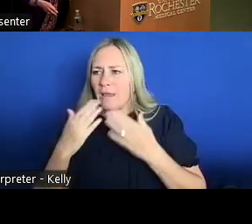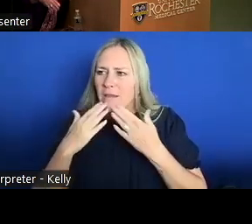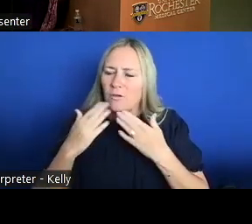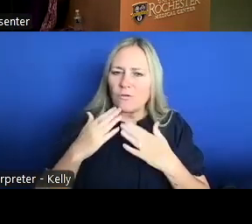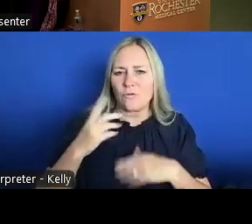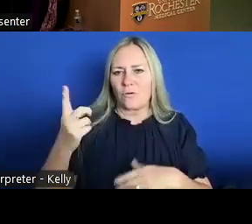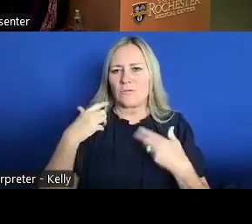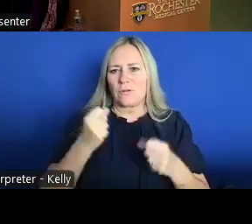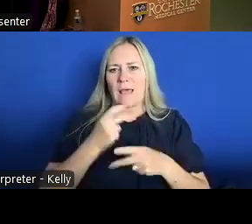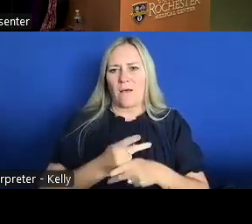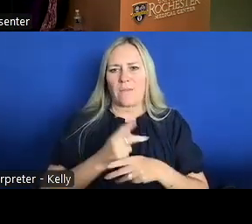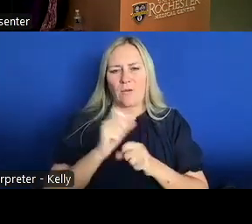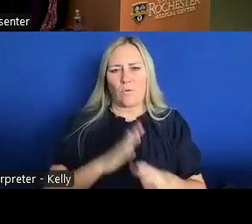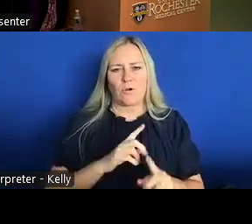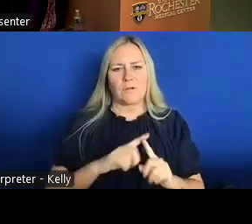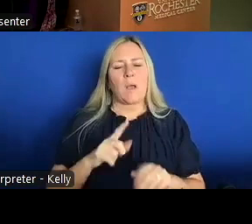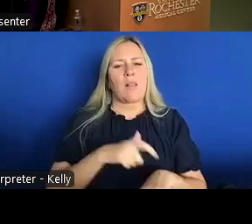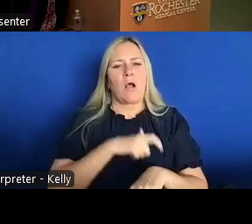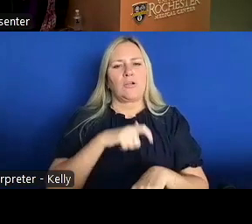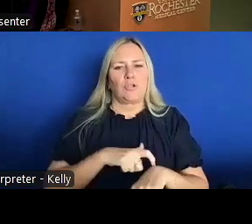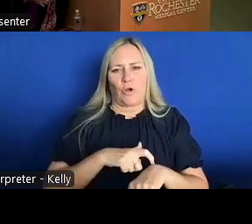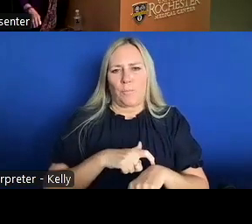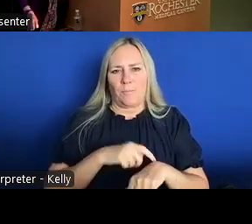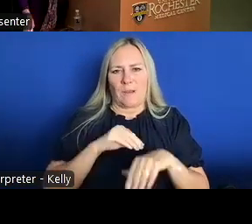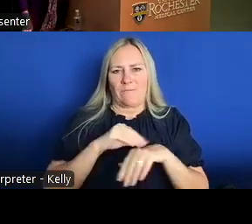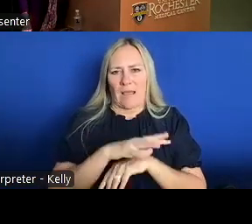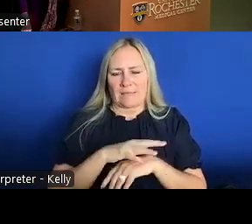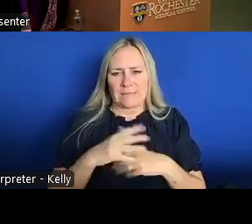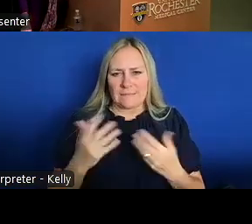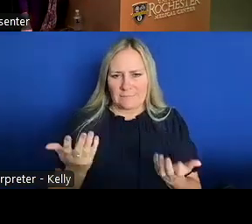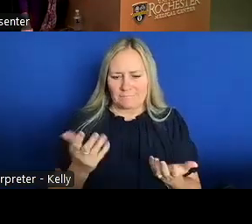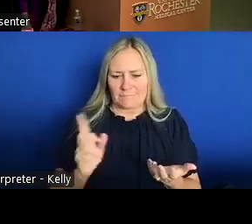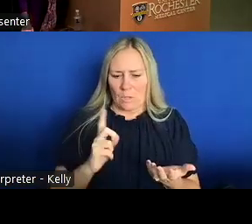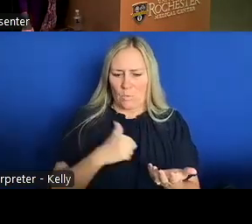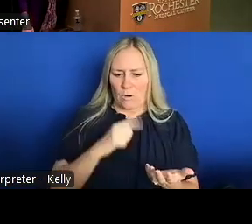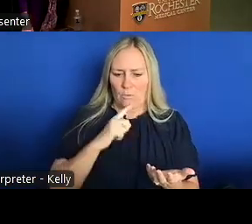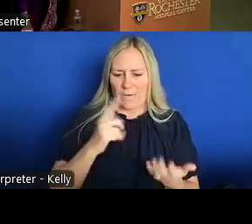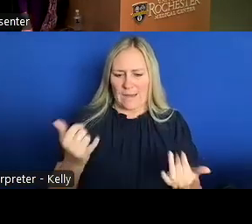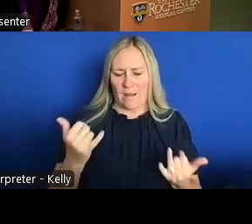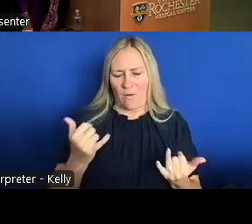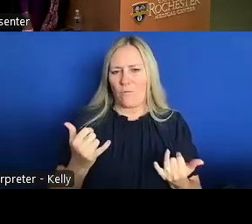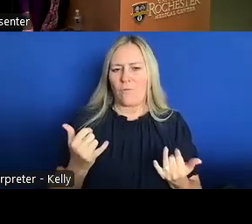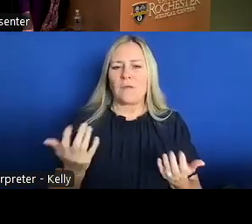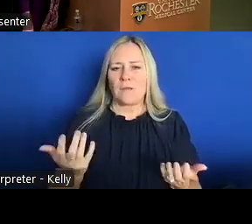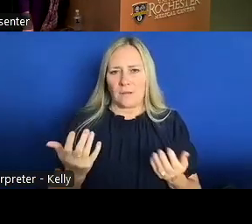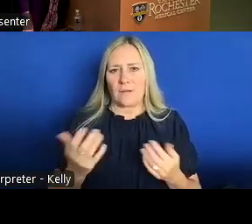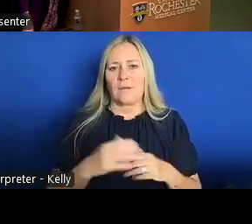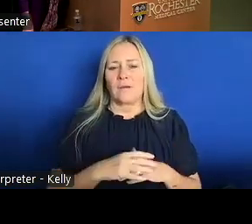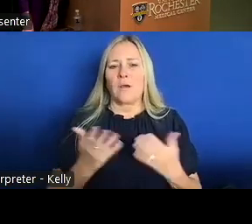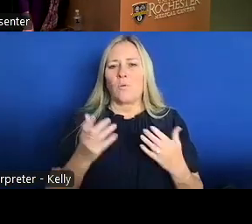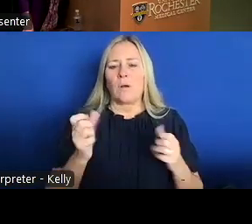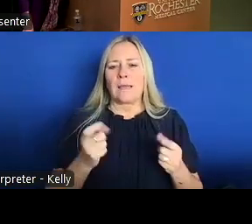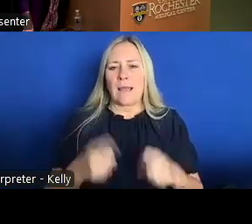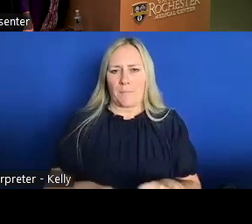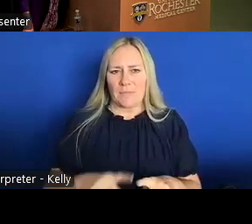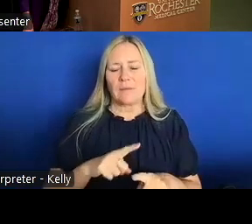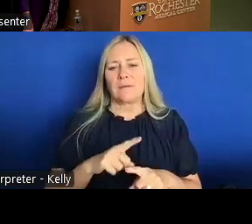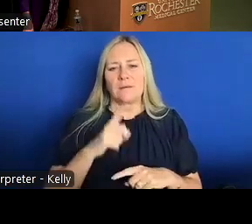but the long term where are we now and what are there things that can be done in a medical setting